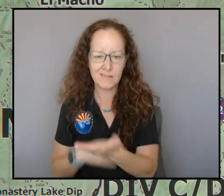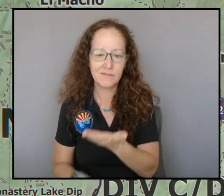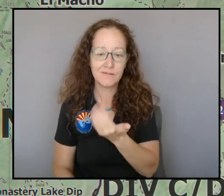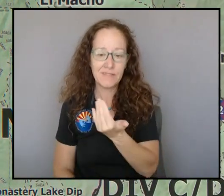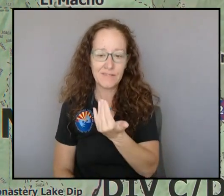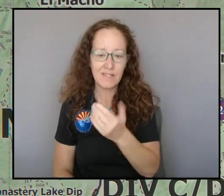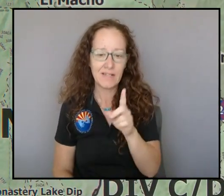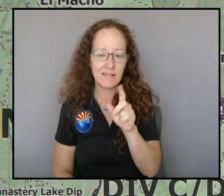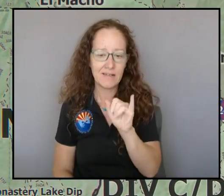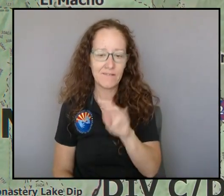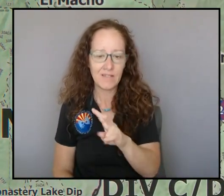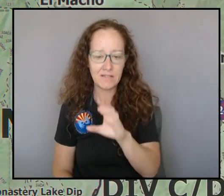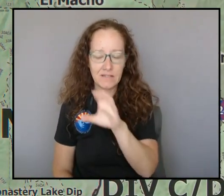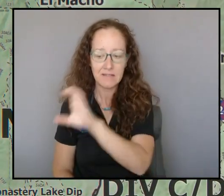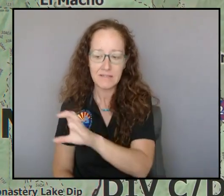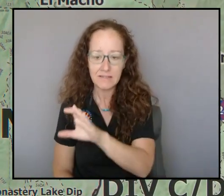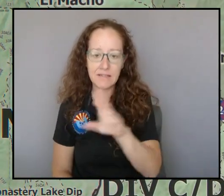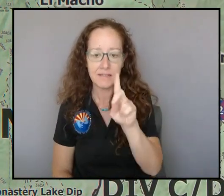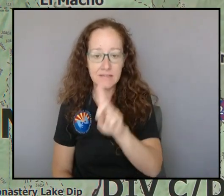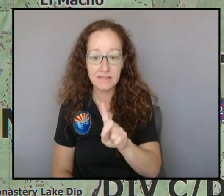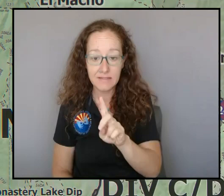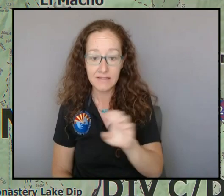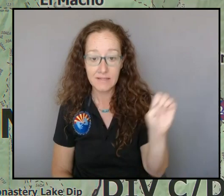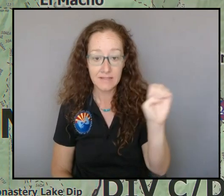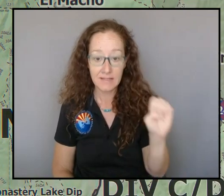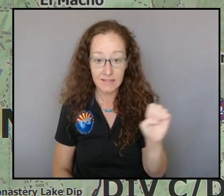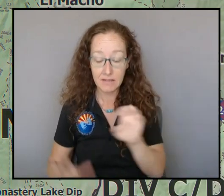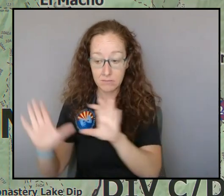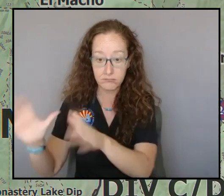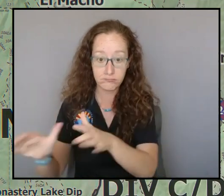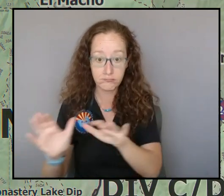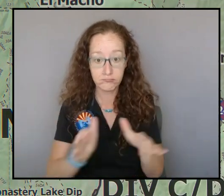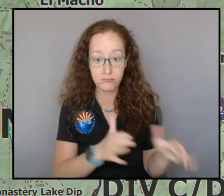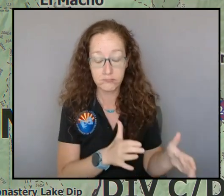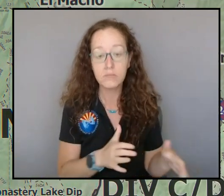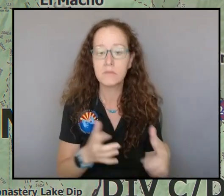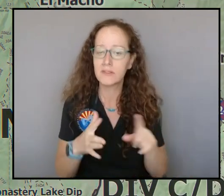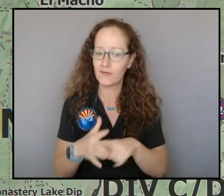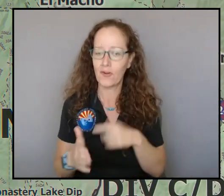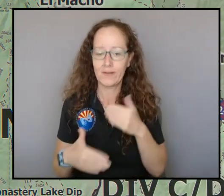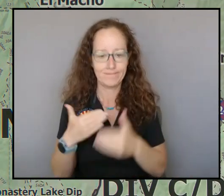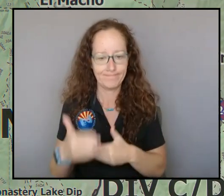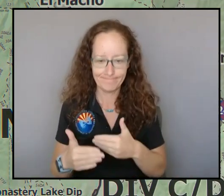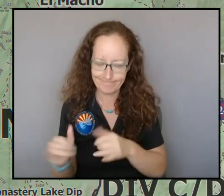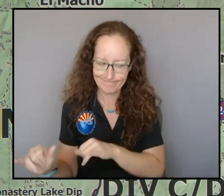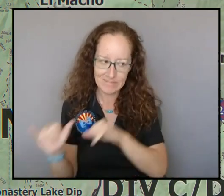Echo. Those folks are beginning that same kind of process. They've started backhauling the excess trash and